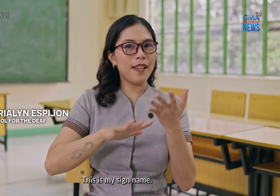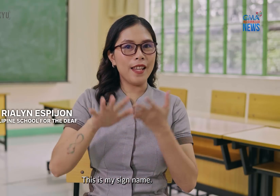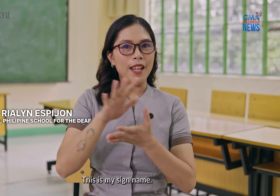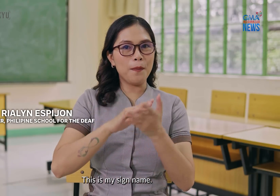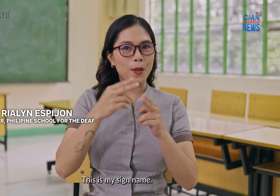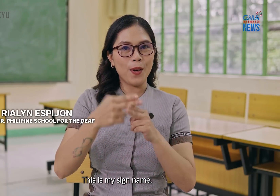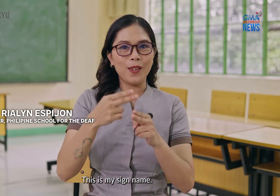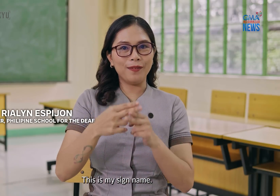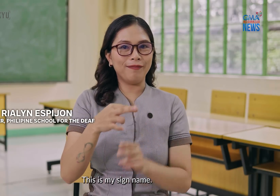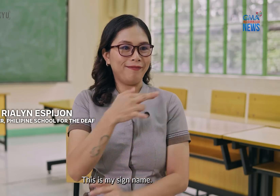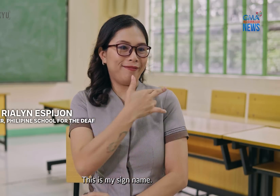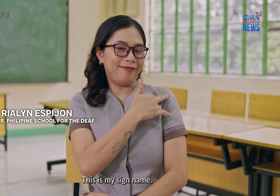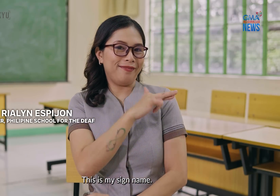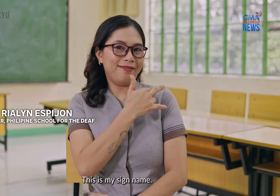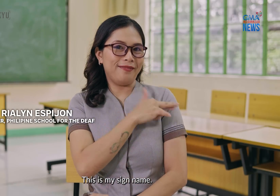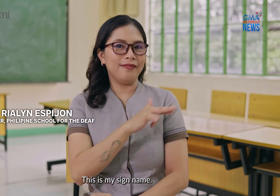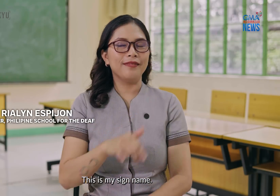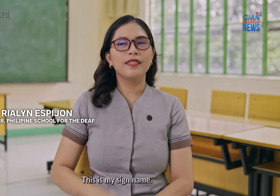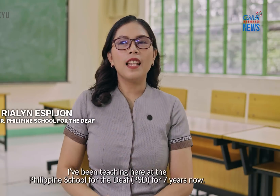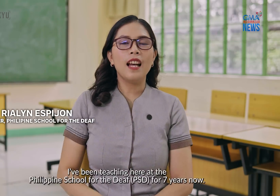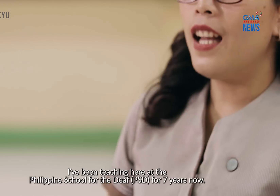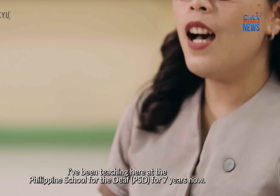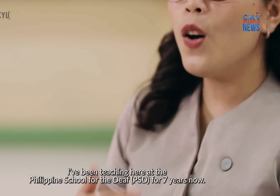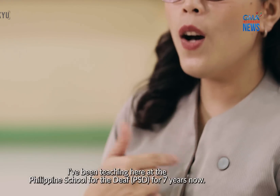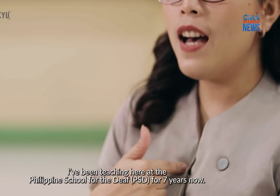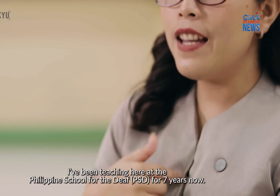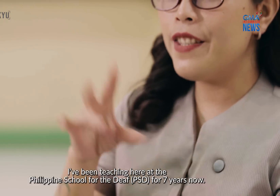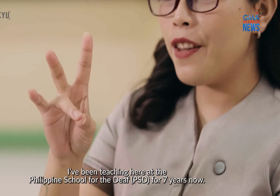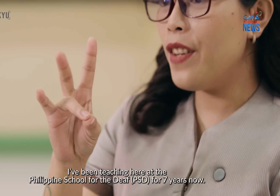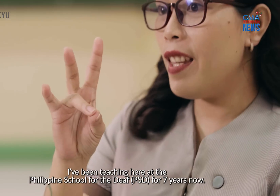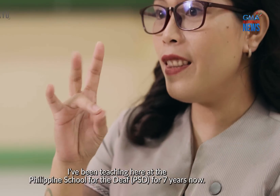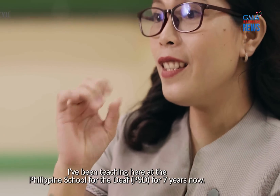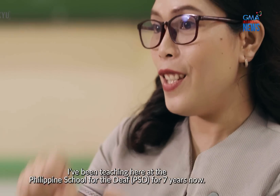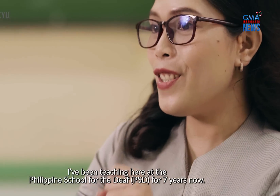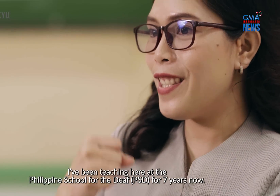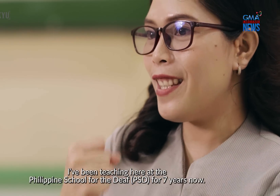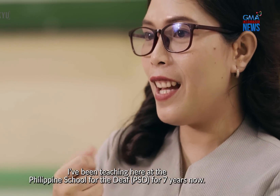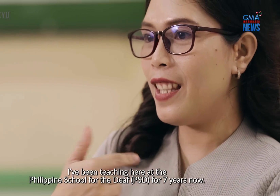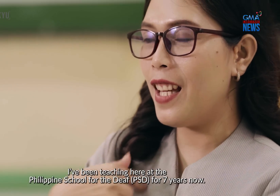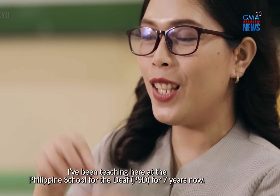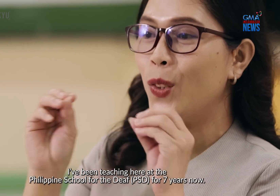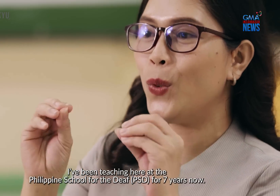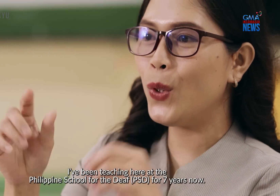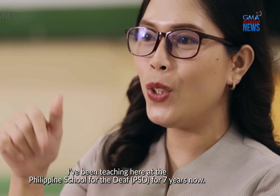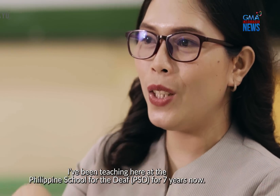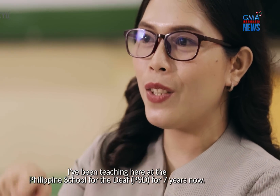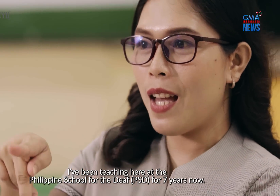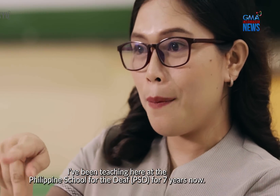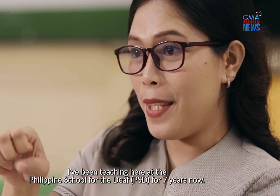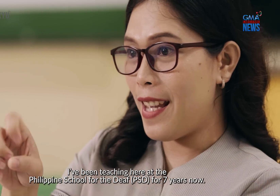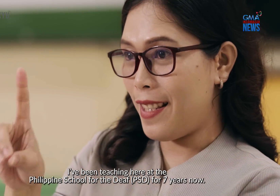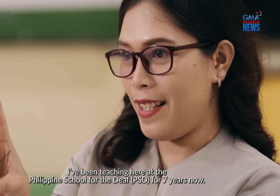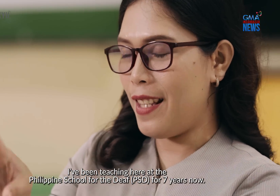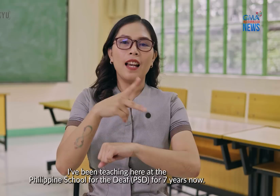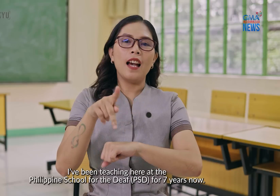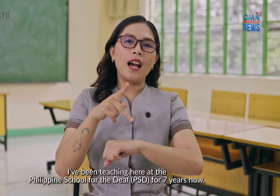I’m Rialyn Espijon.